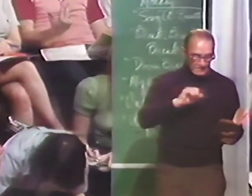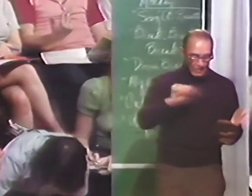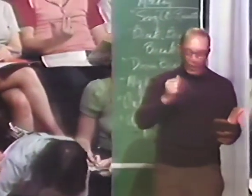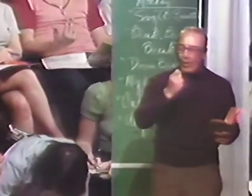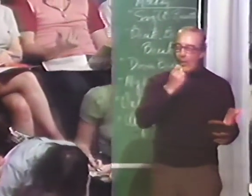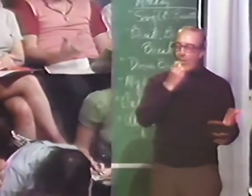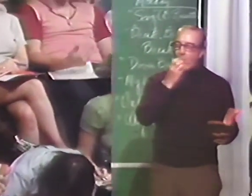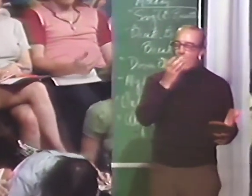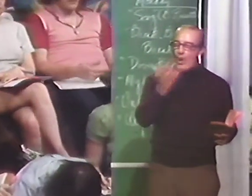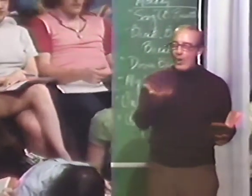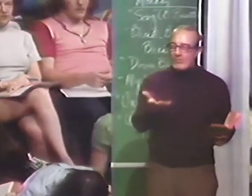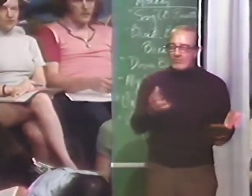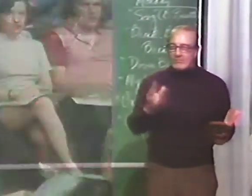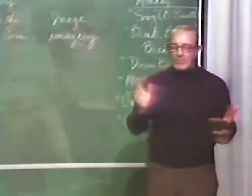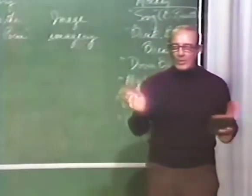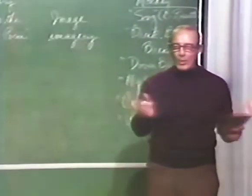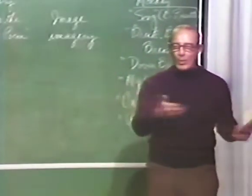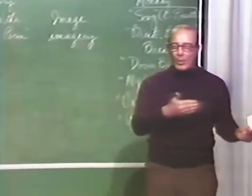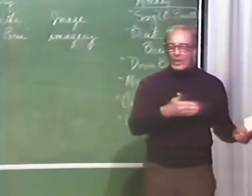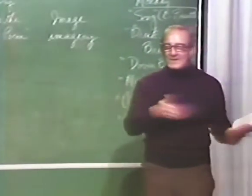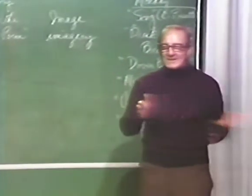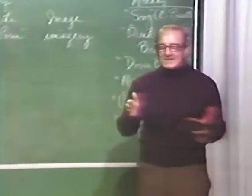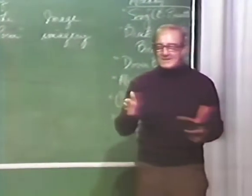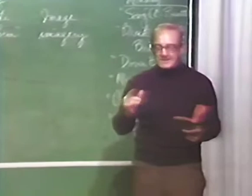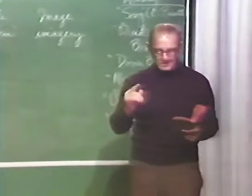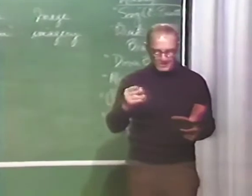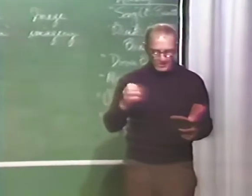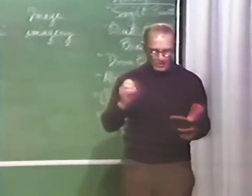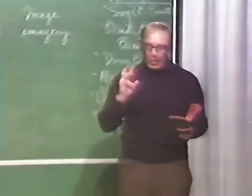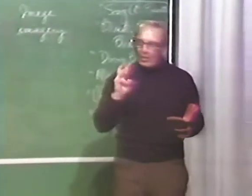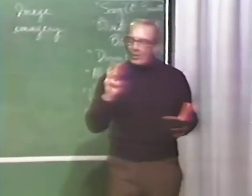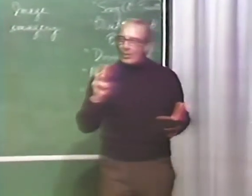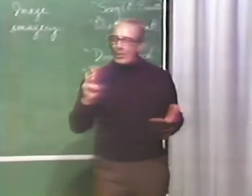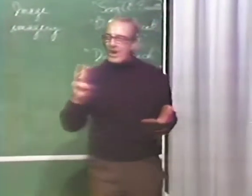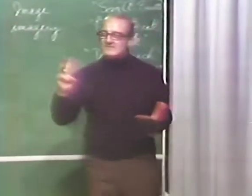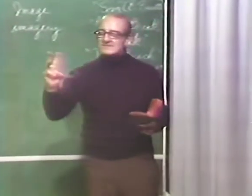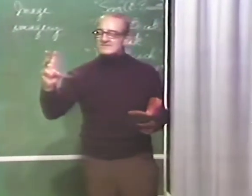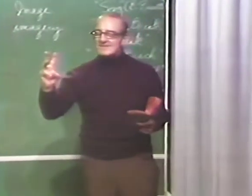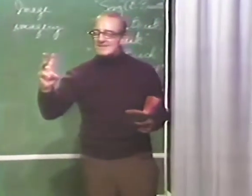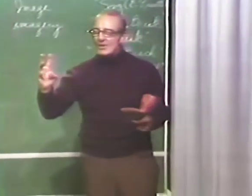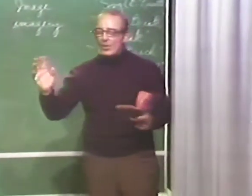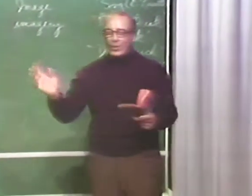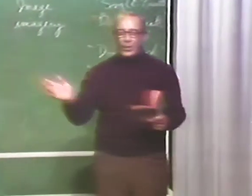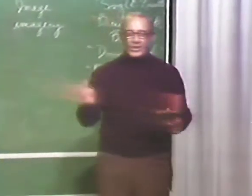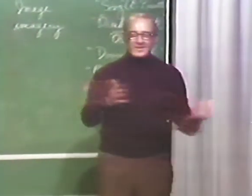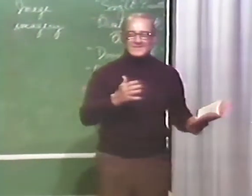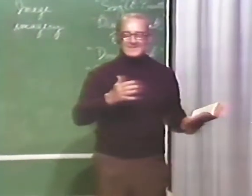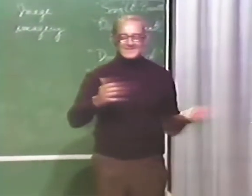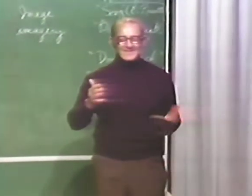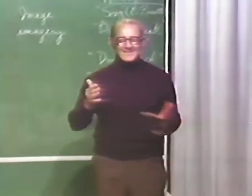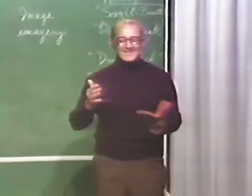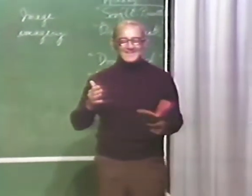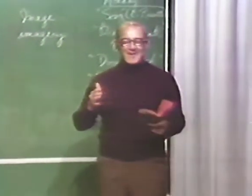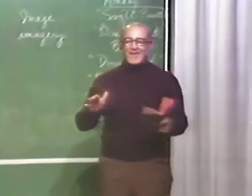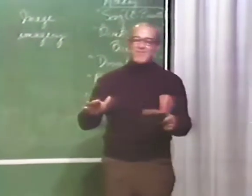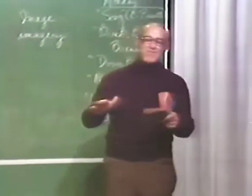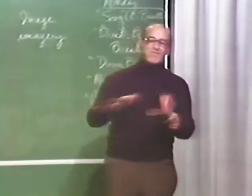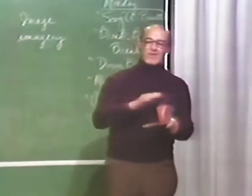"A WARM WIND, THE WEST WIND,